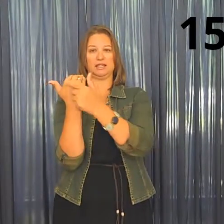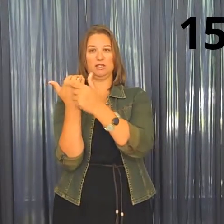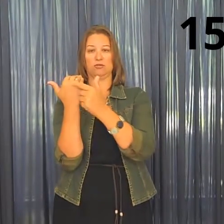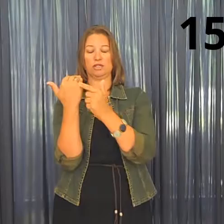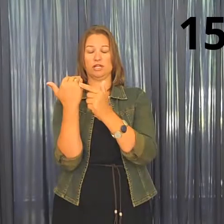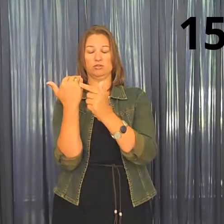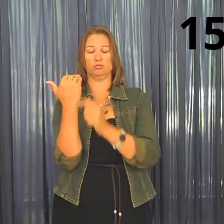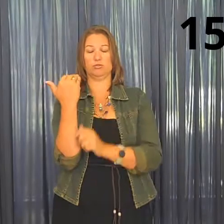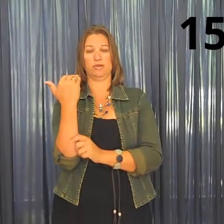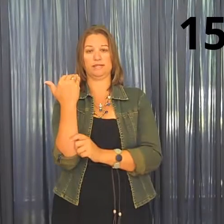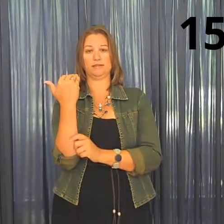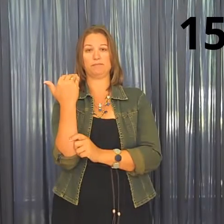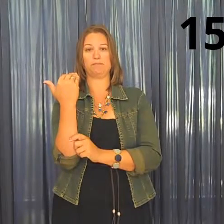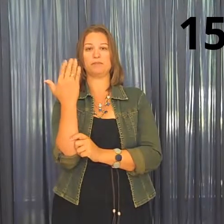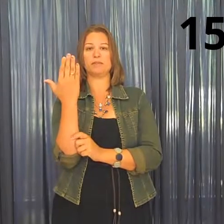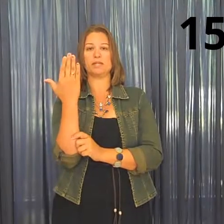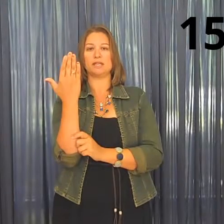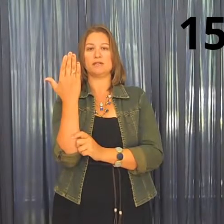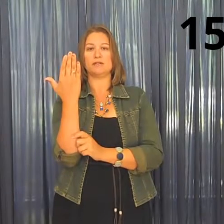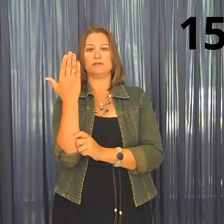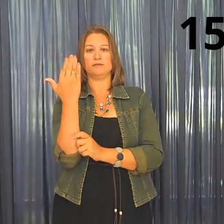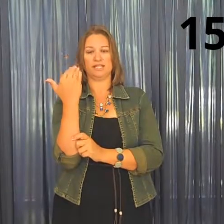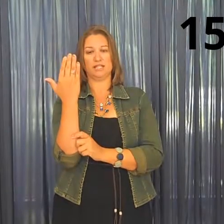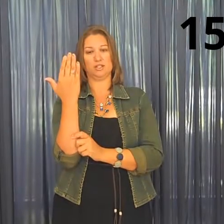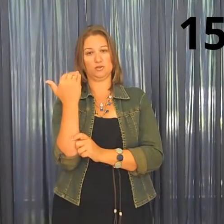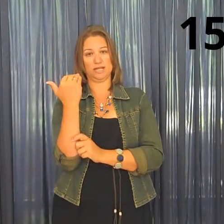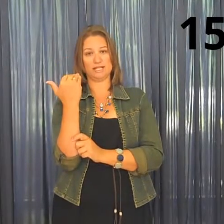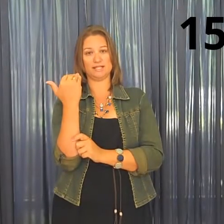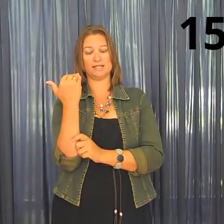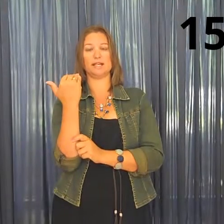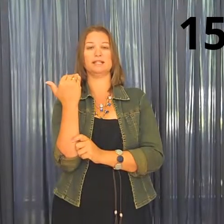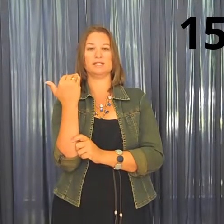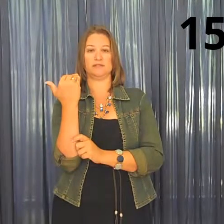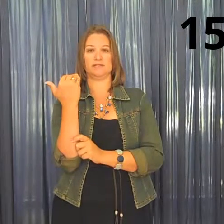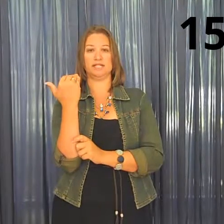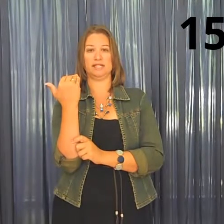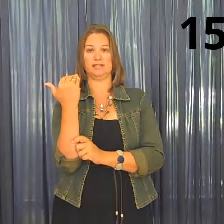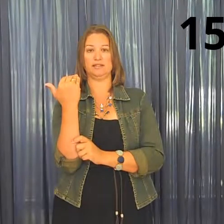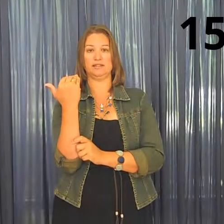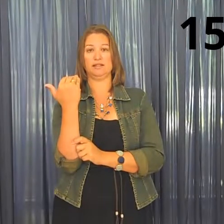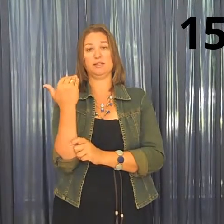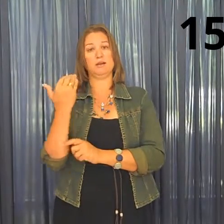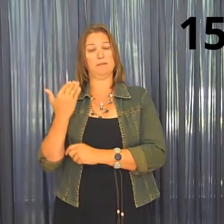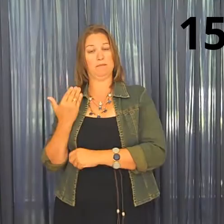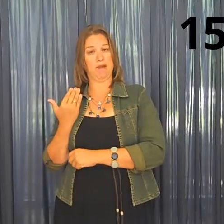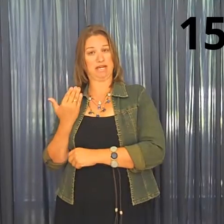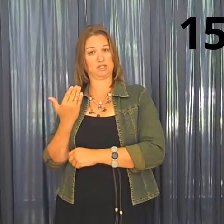lower knuckle point. Flick in twice, and it's 15.